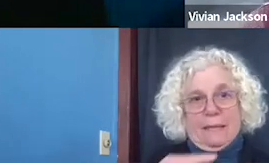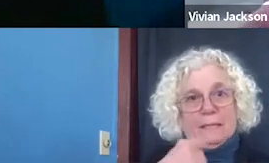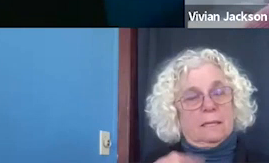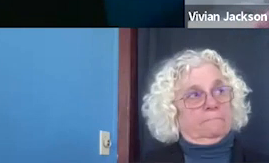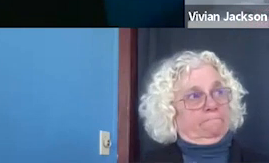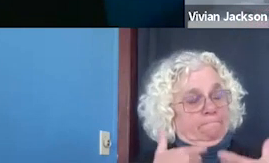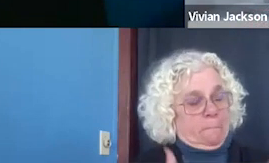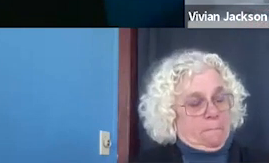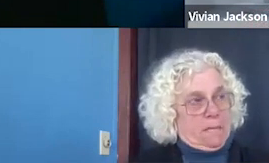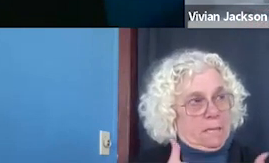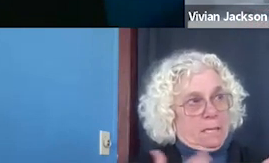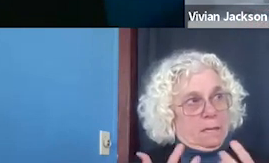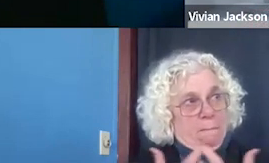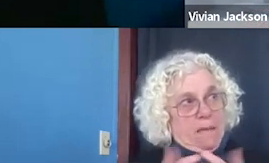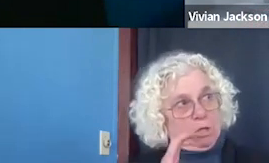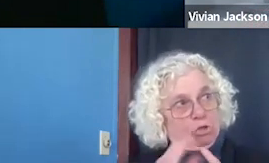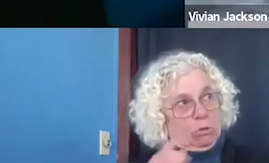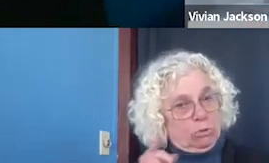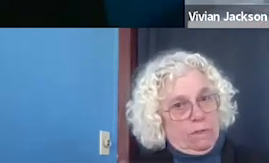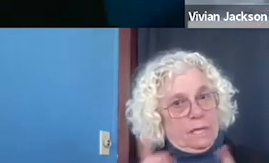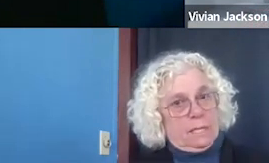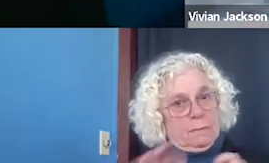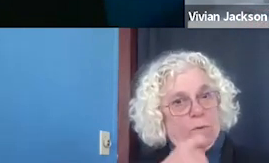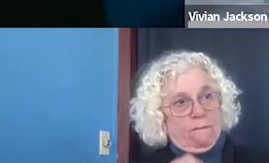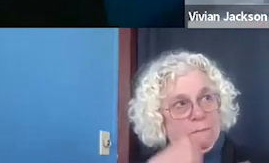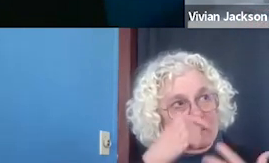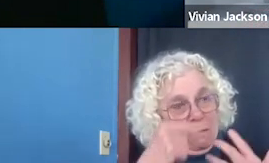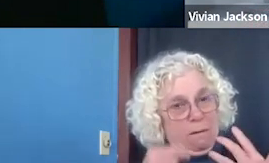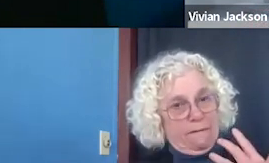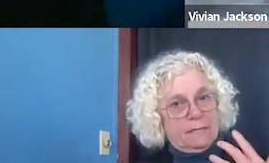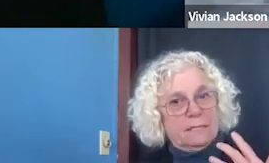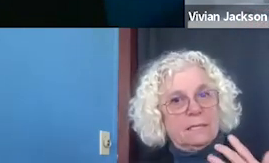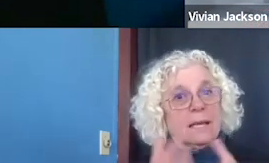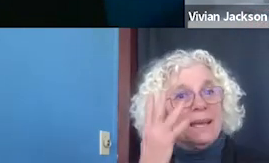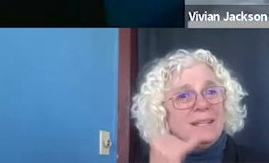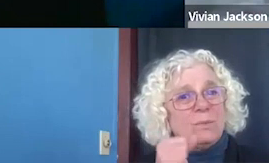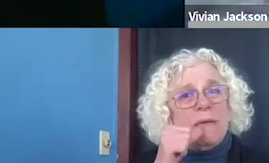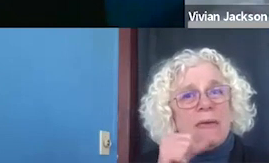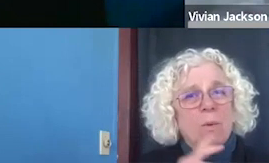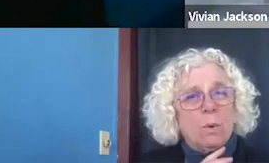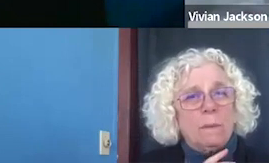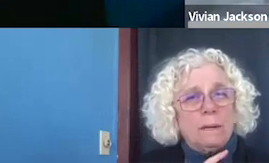This is what is important. This is why the woman in her faith community